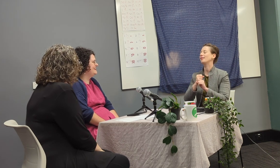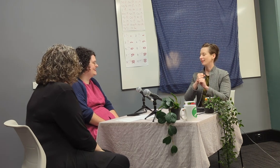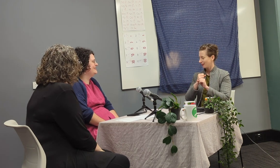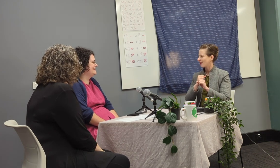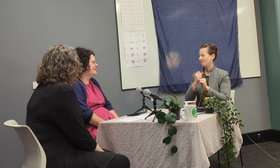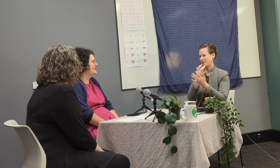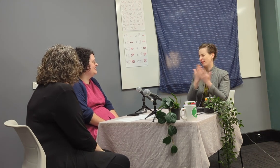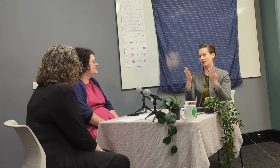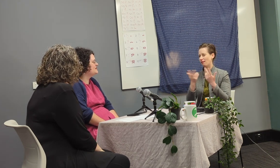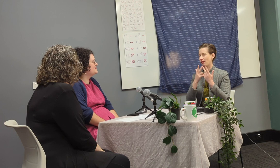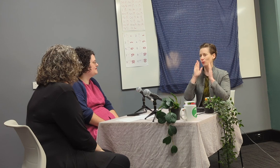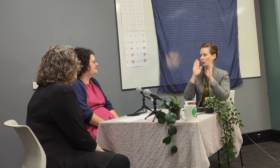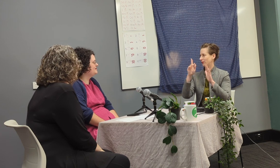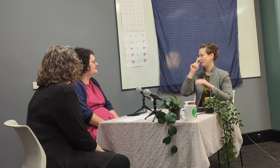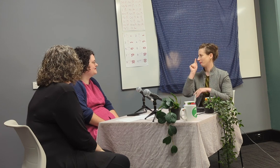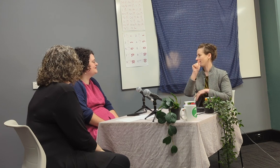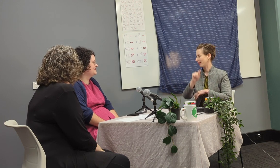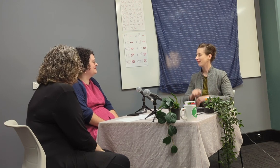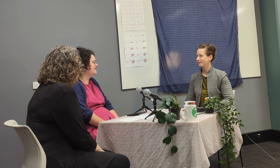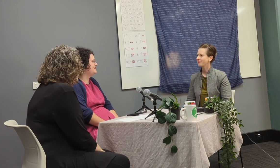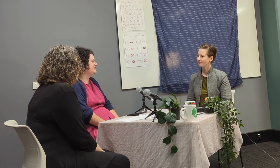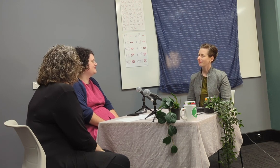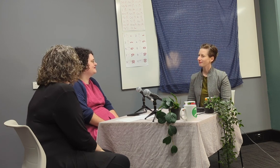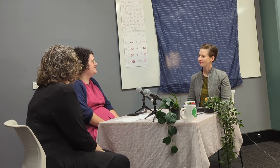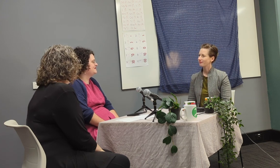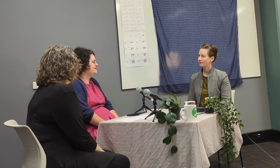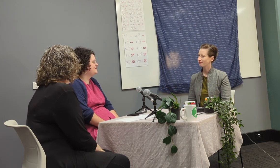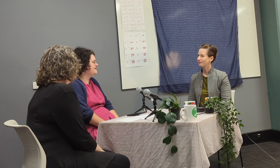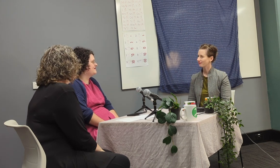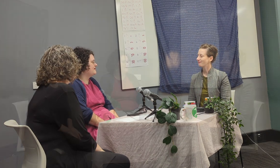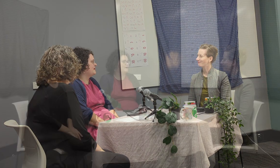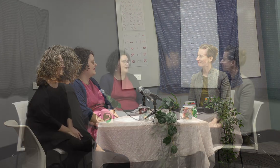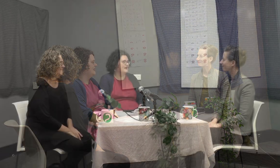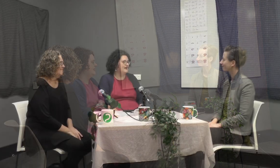Oh, many other wonderful, wonderful people.